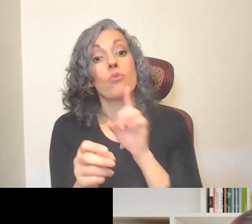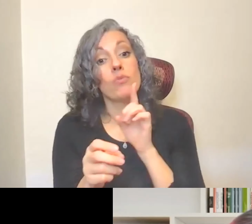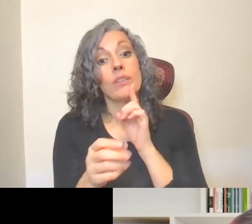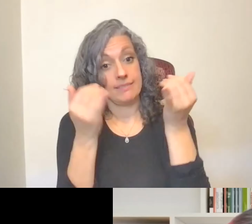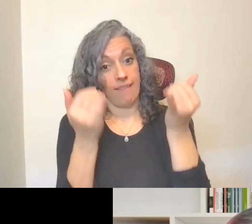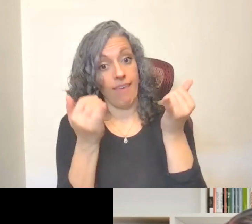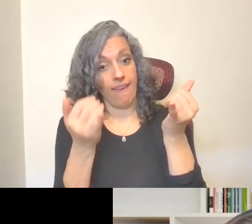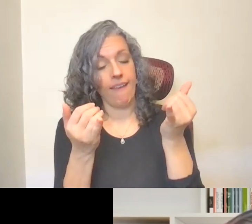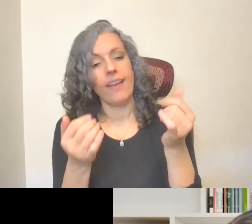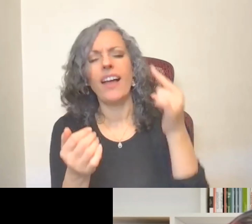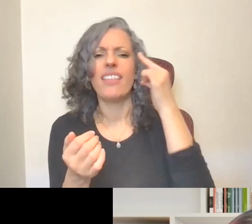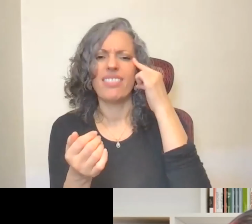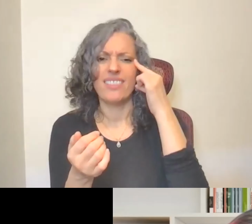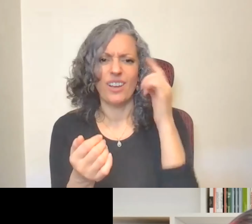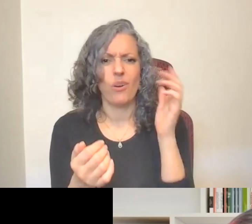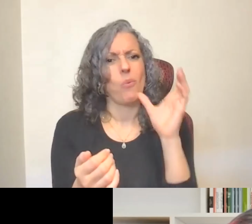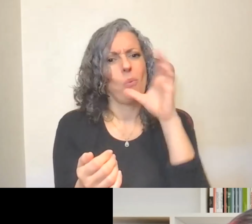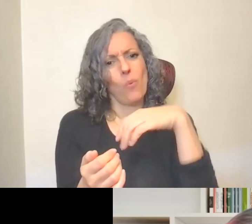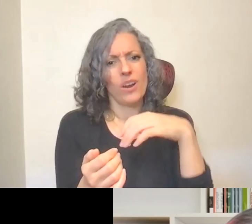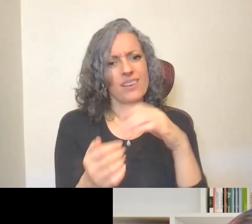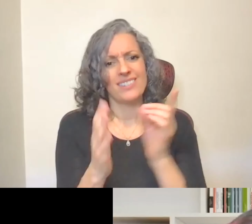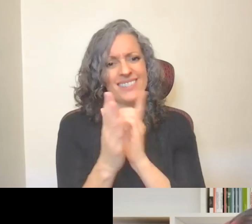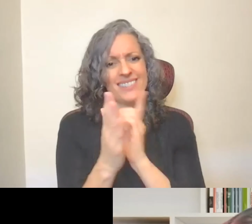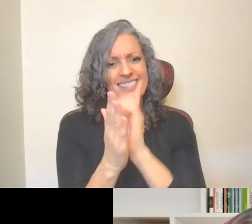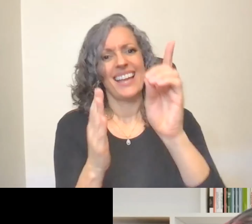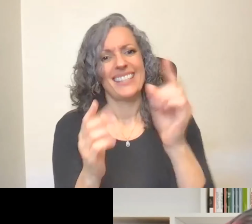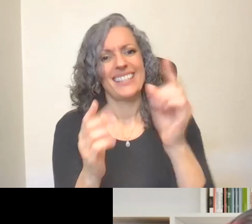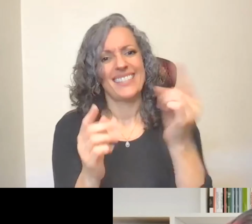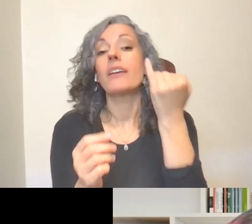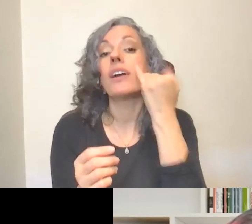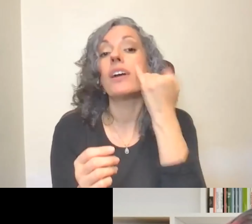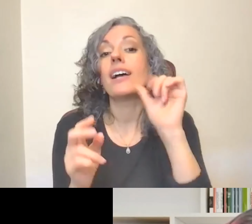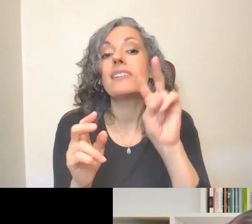it would be weird for me to design something if I didn't double check the contrast ratio up front.